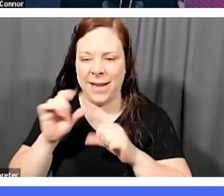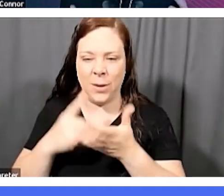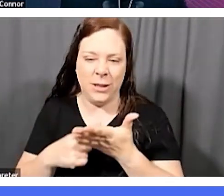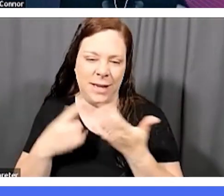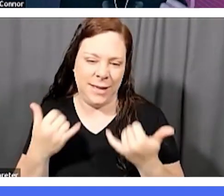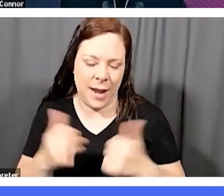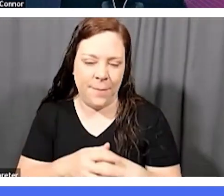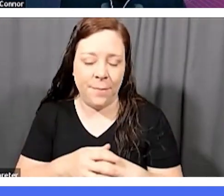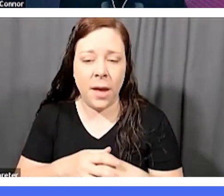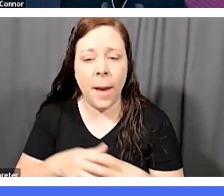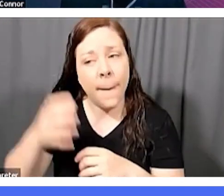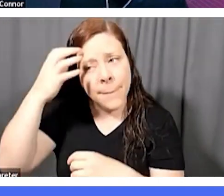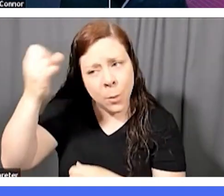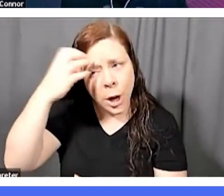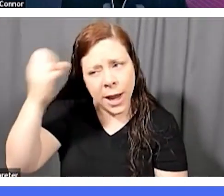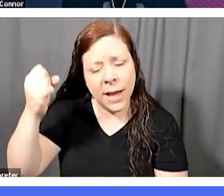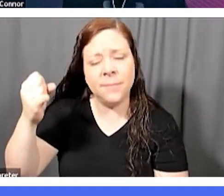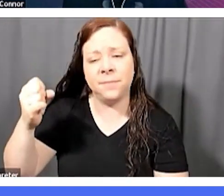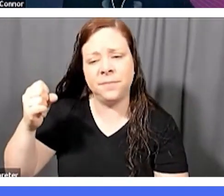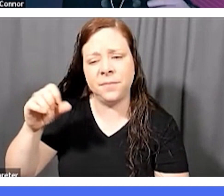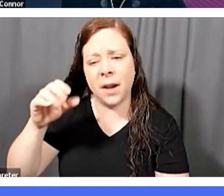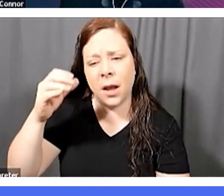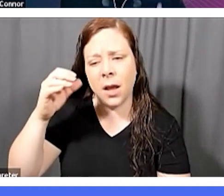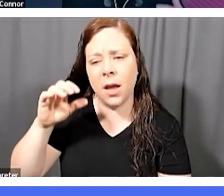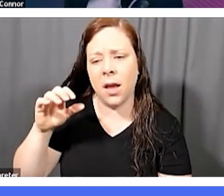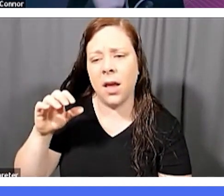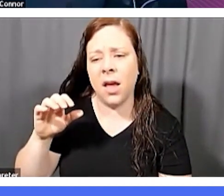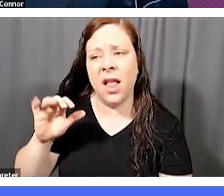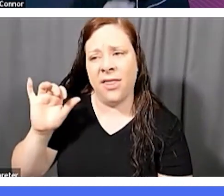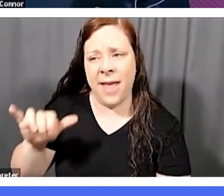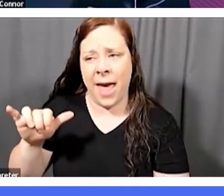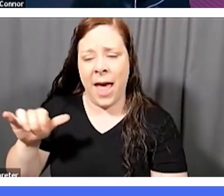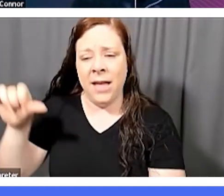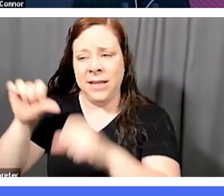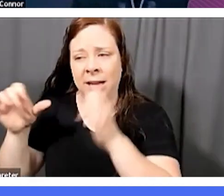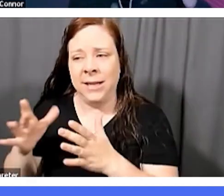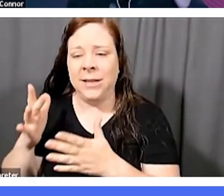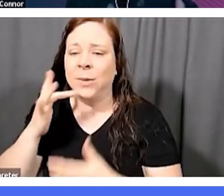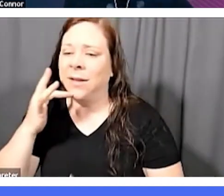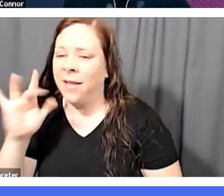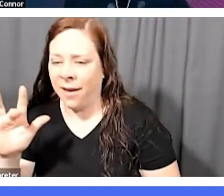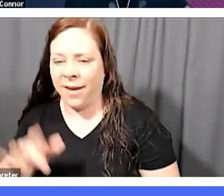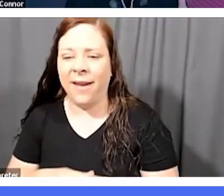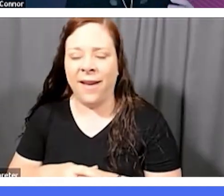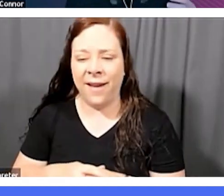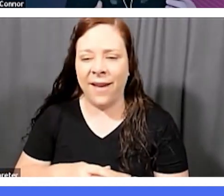that he also got lucky. So while we can debate exactly what shape this curve is and where all the points are.